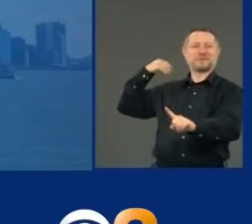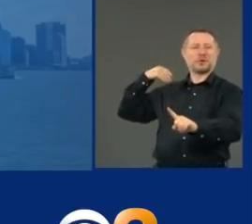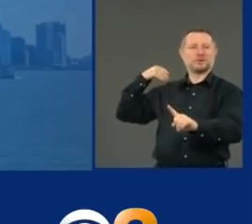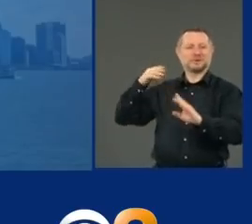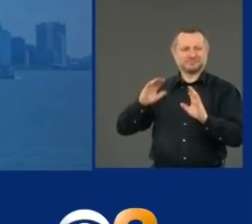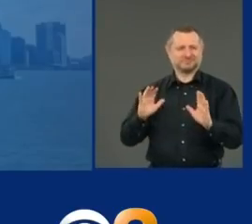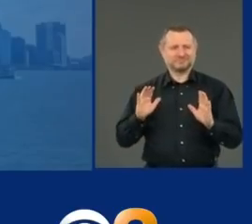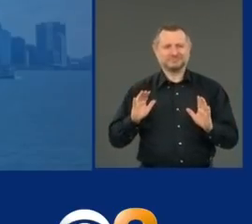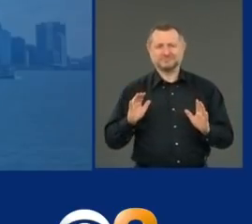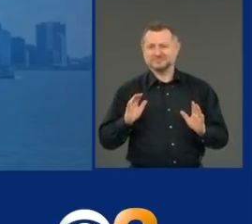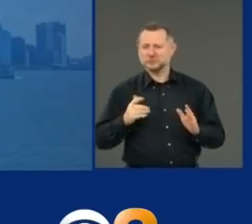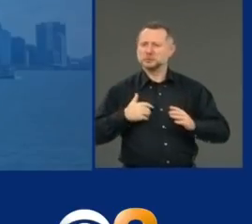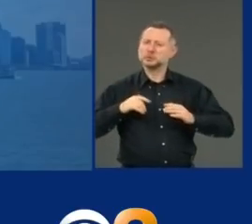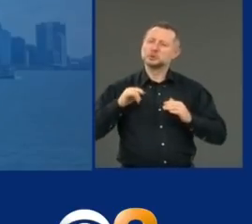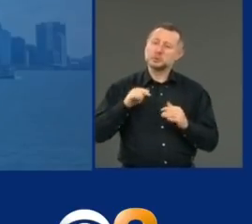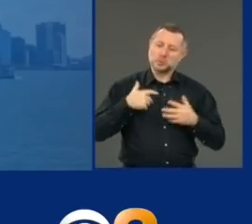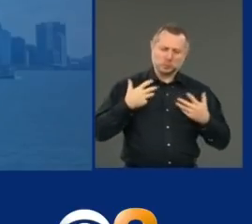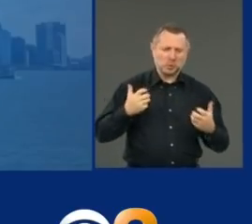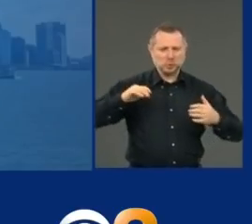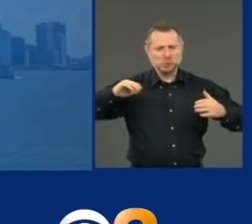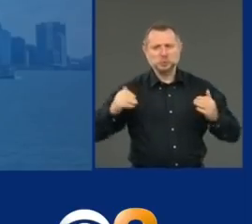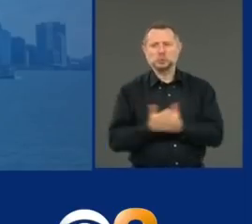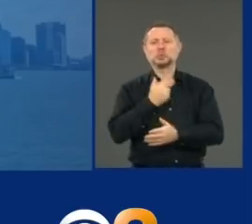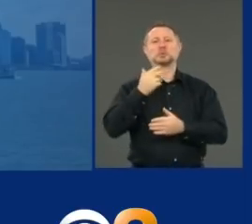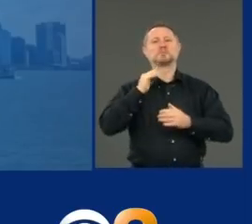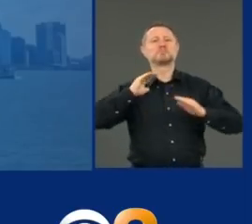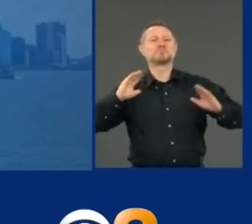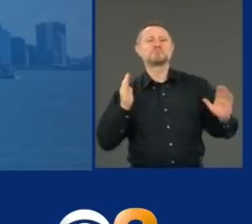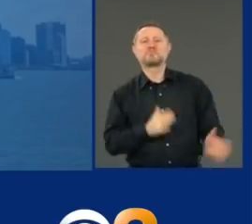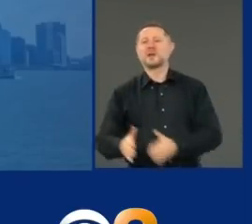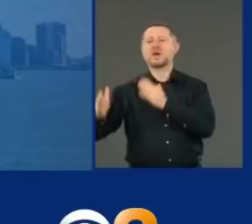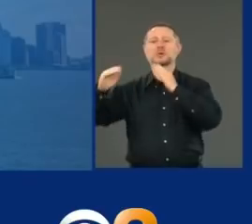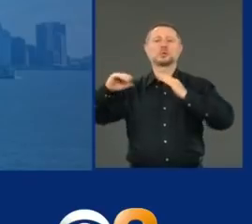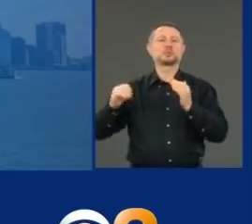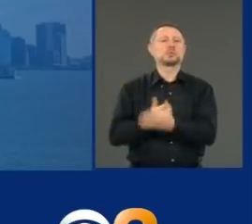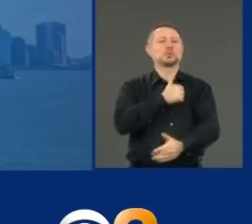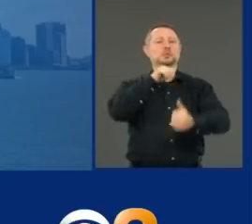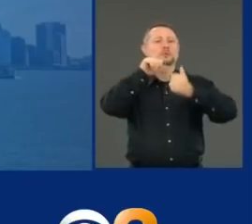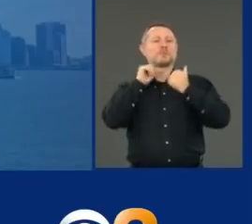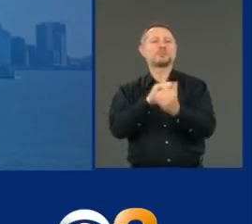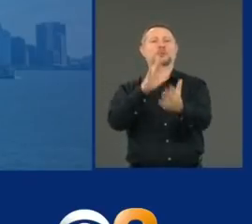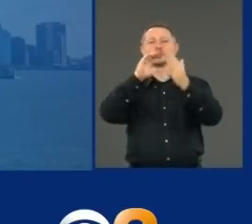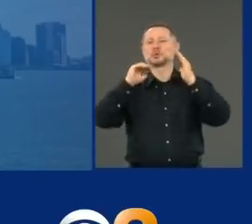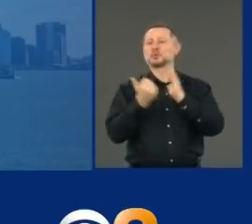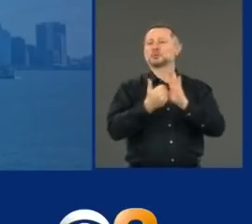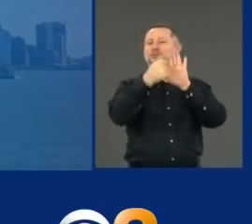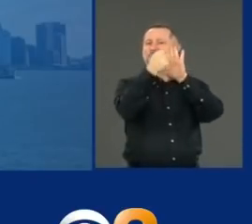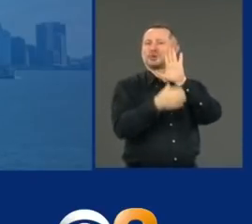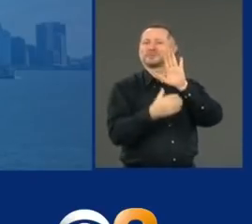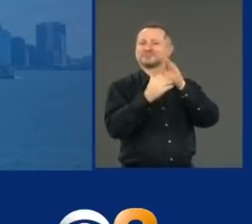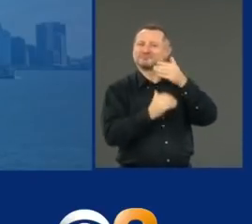BUT, I WANT THEM TO GET TO WORK AND I WANT THEM TO COME UP WITH IDEAS. LET'S MAKE SURE WE ARE BETTER FOR WHAT WE HAVE GONE THROUGH.